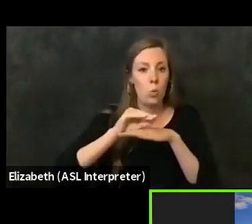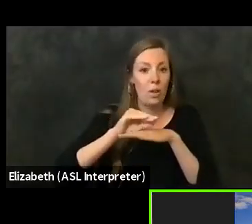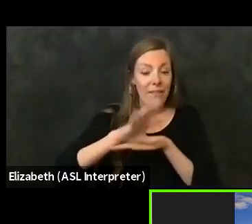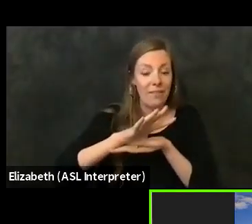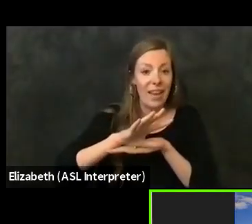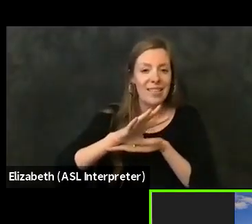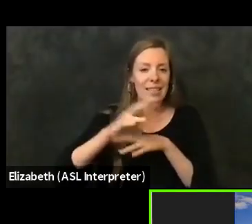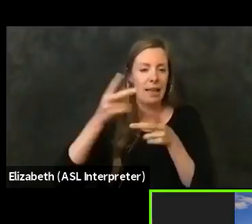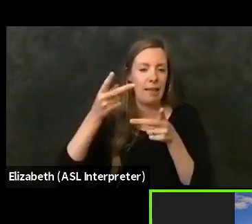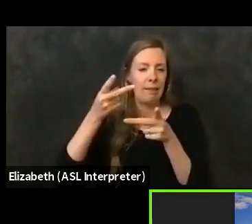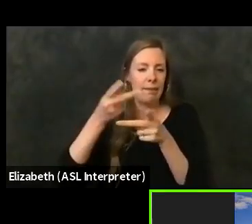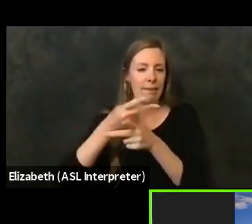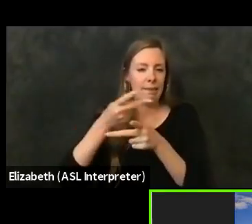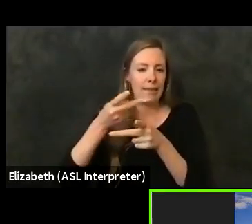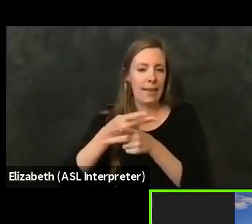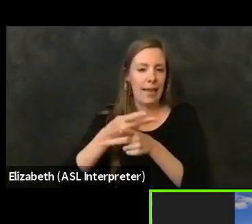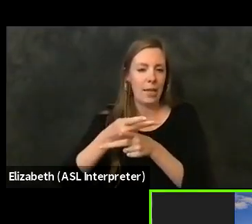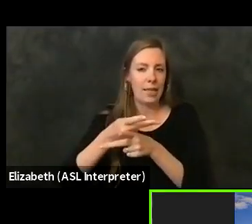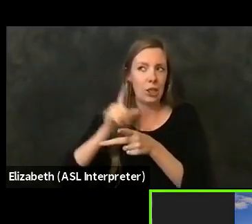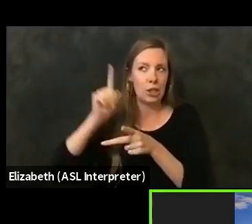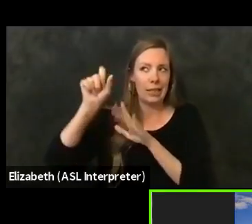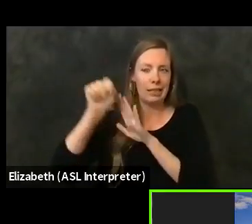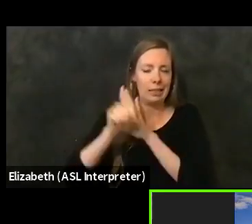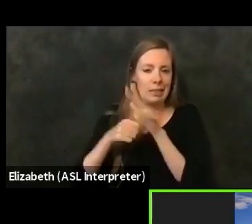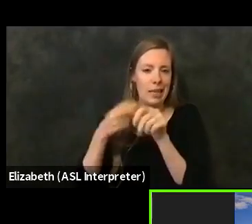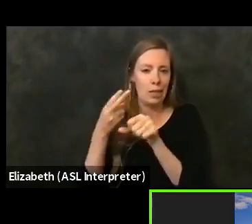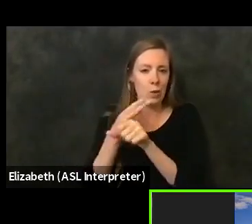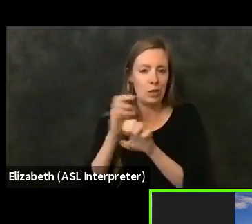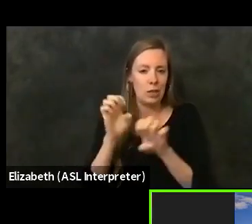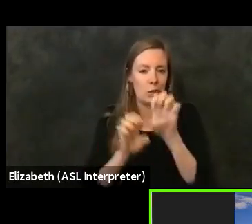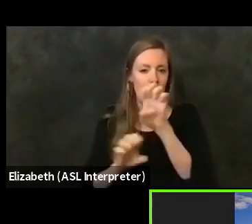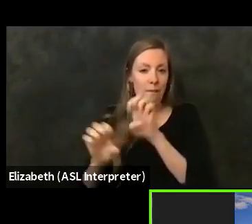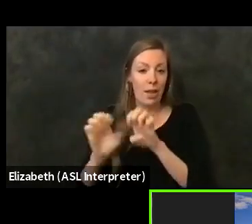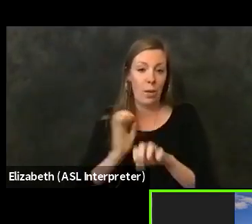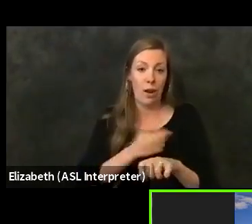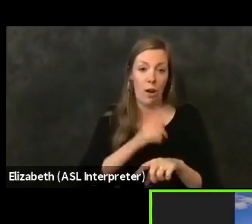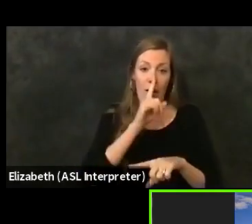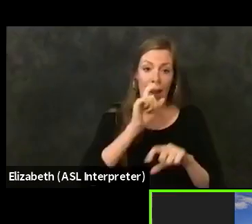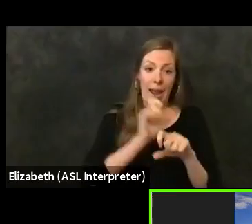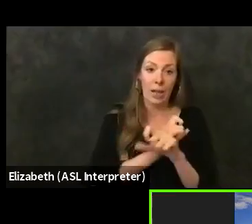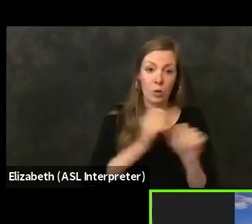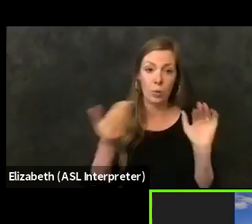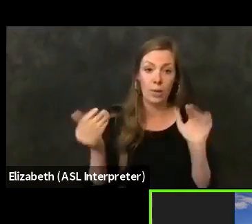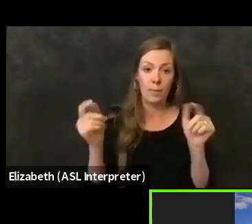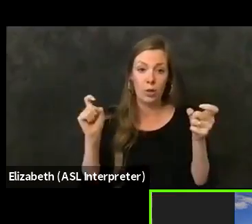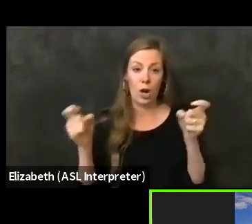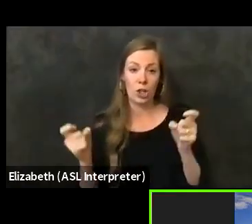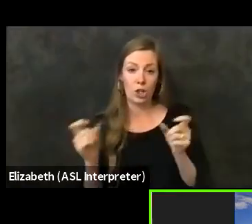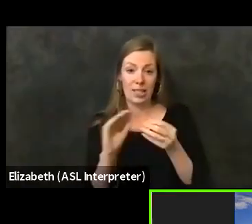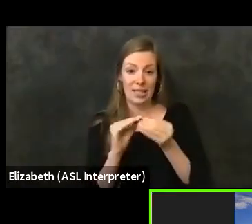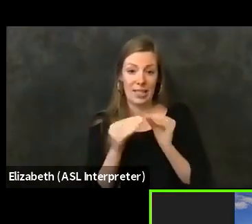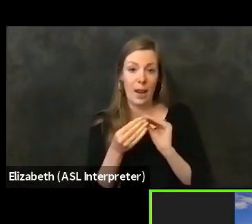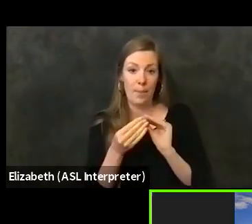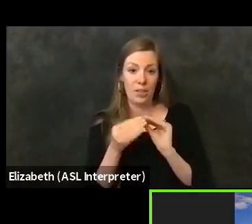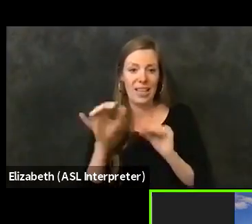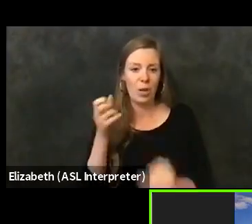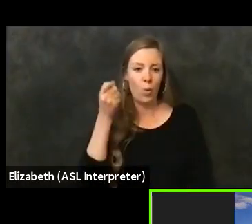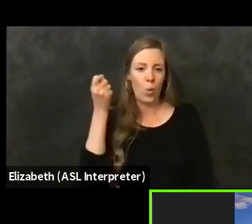state utilizes to evaluate our actual versus our adjusted numbers. And so that can hold us back from opening,